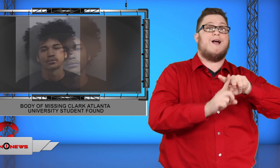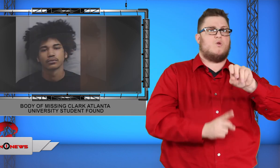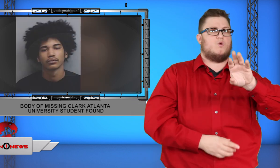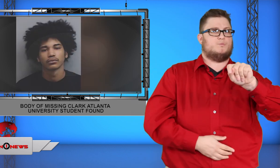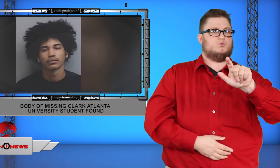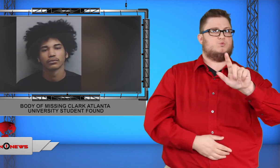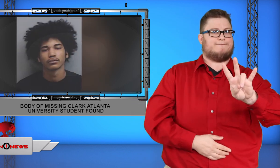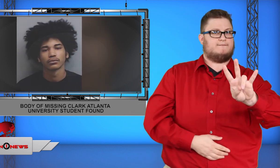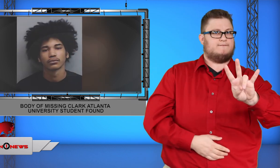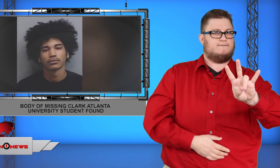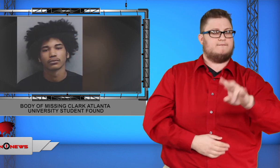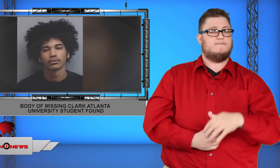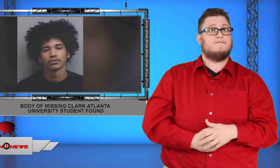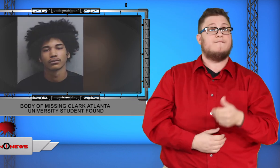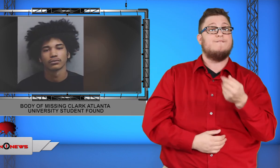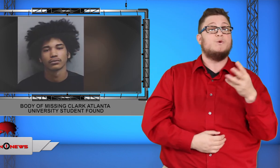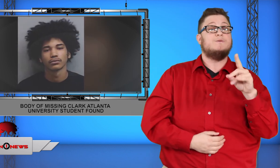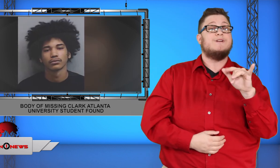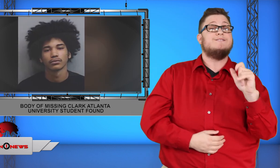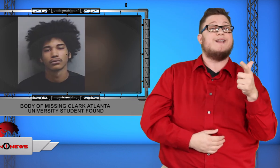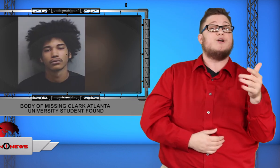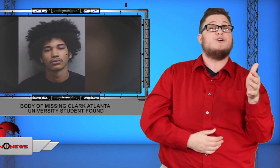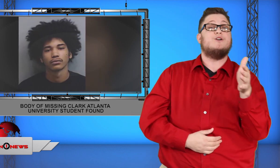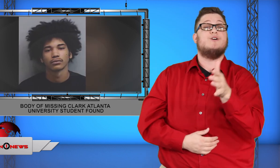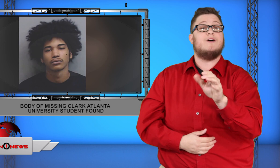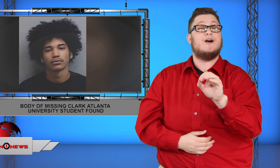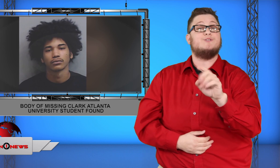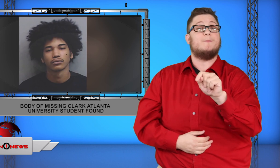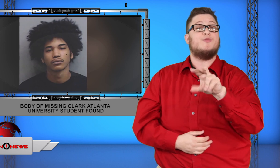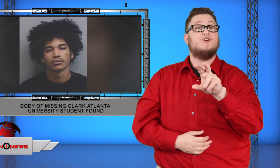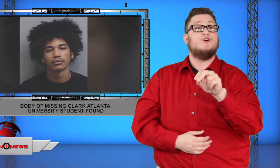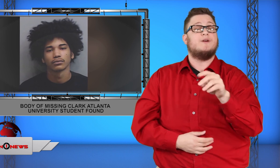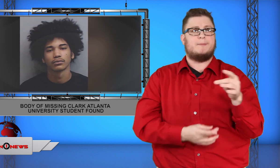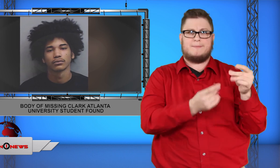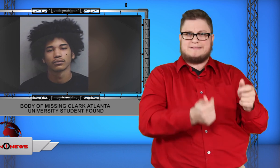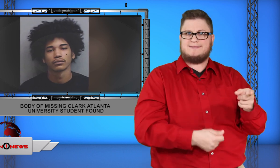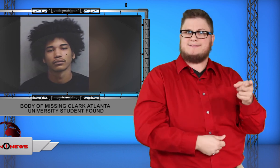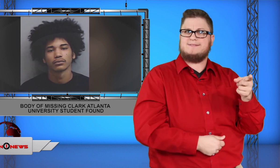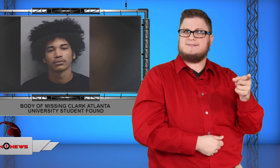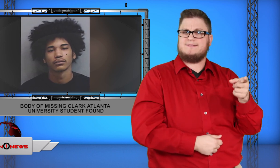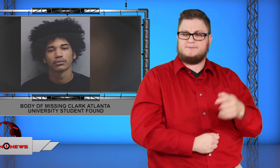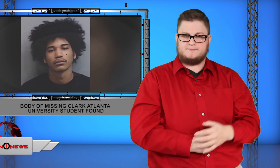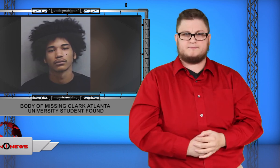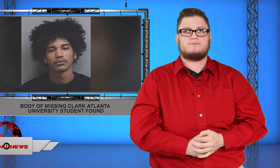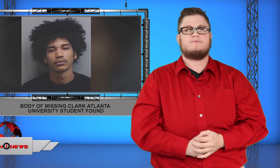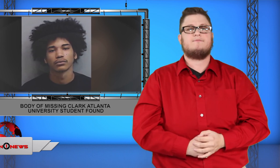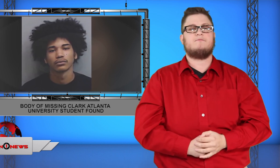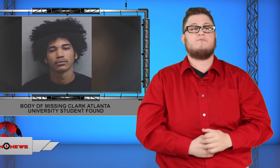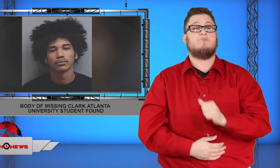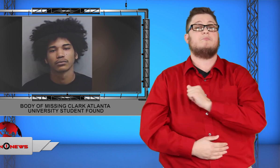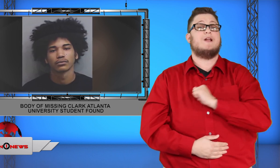The report was filed on October 27. Crawford went missing October 30.